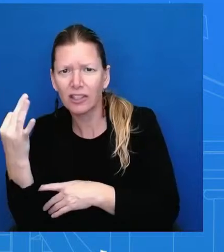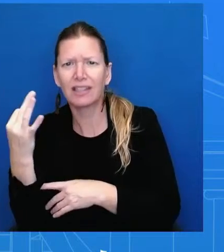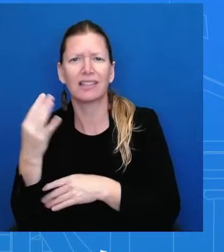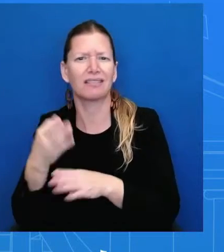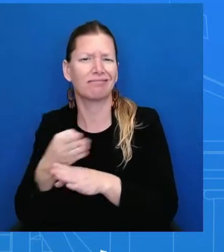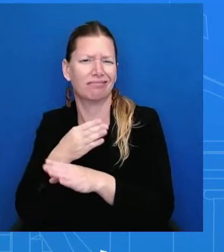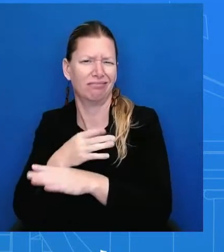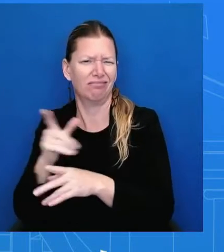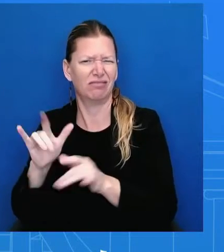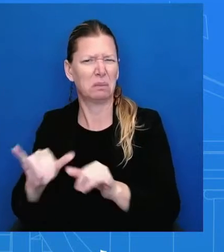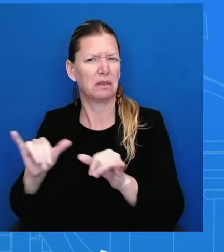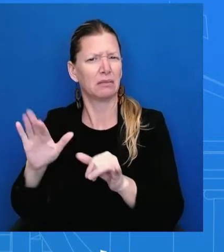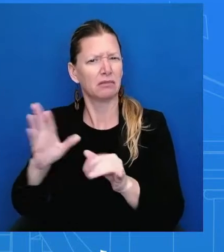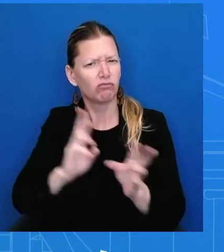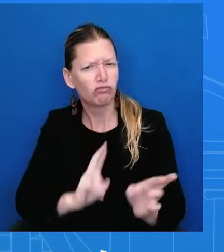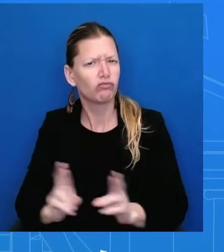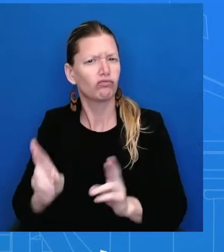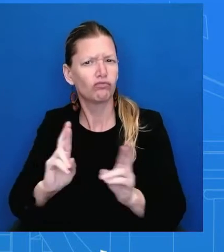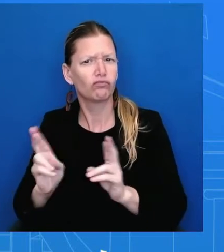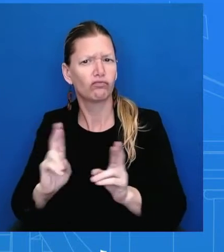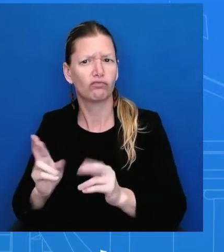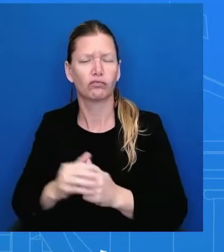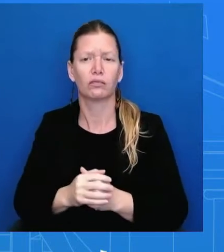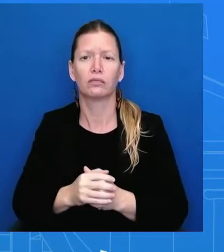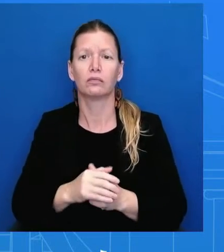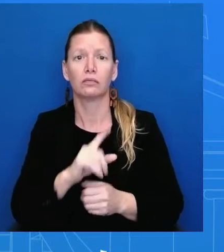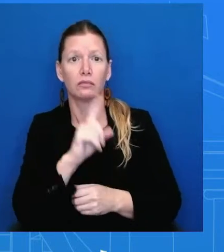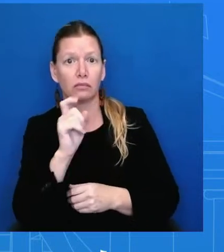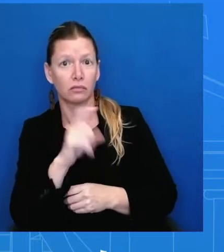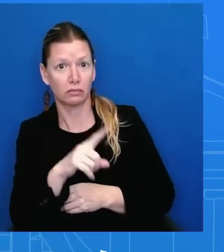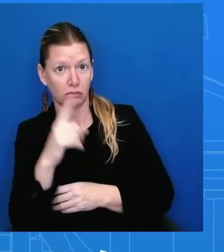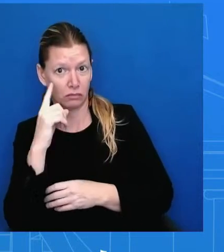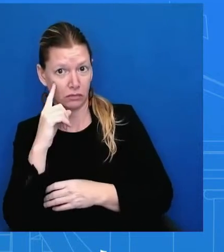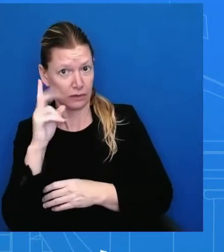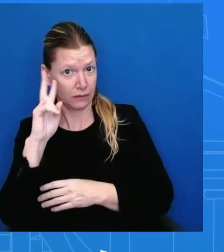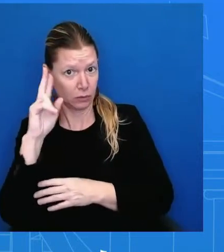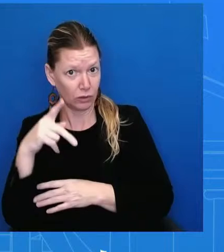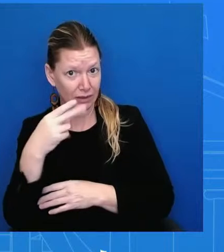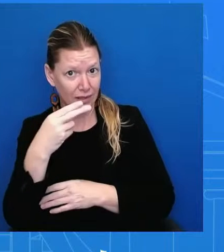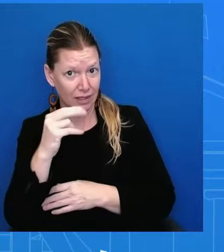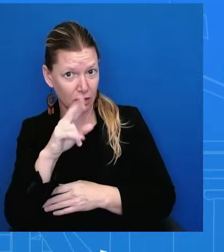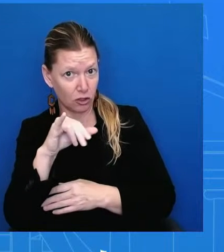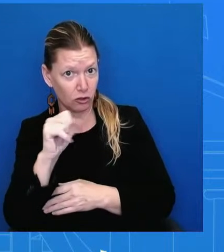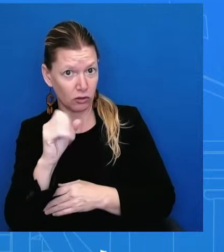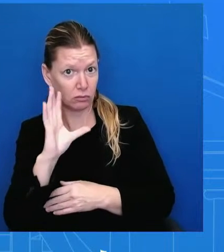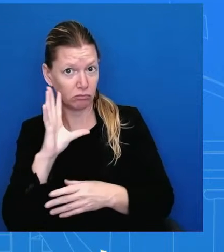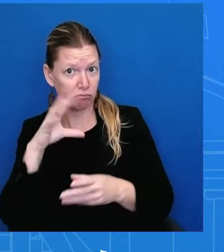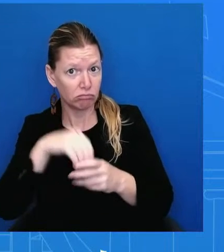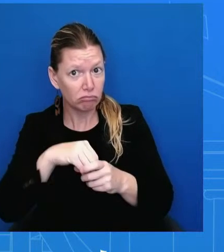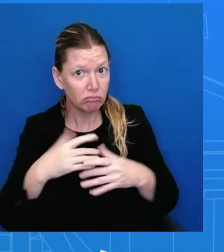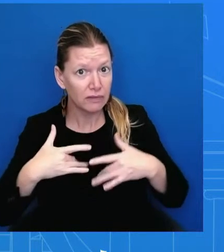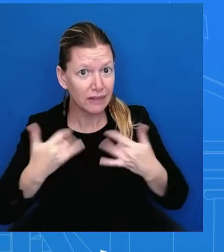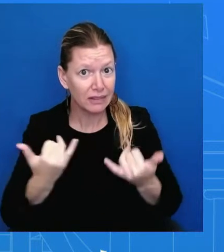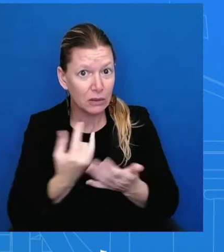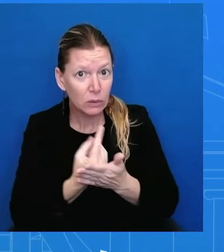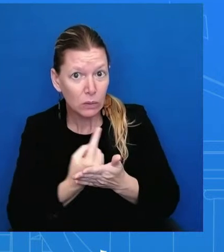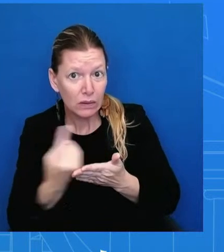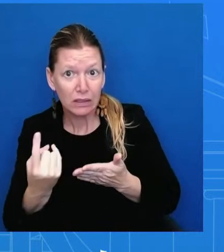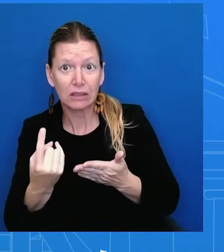to play a role in the events this week or to take any meetings during the time that she'll be in Washington? Mr. Kirby: I can't speak for the vice president's staff and team, but I can have them get back to you